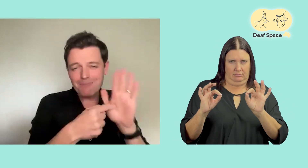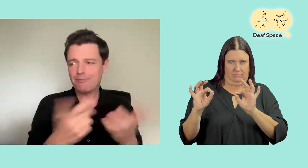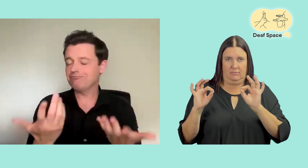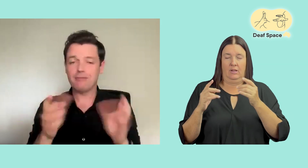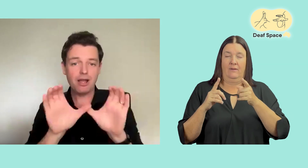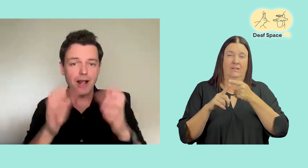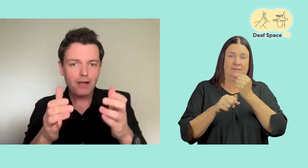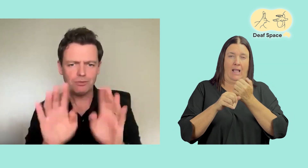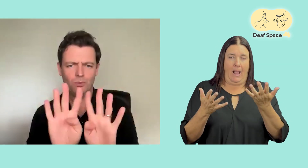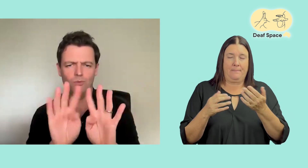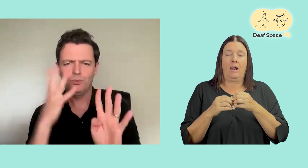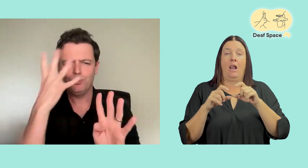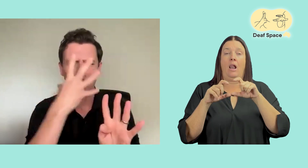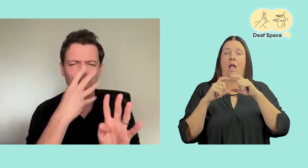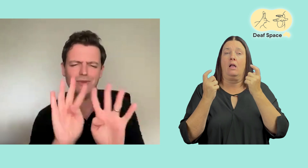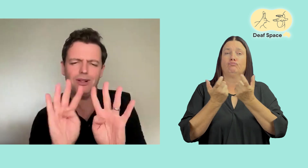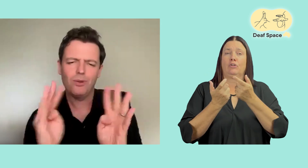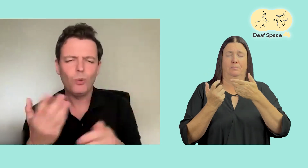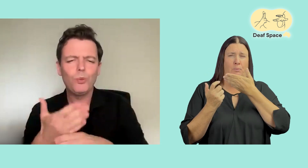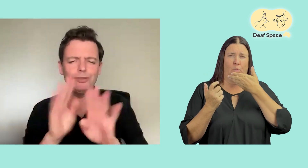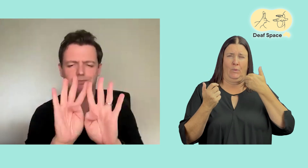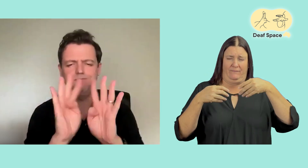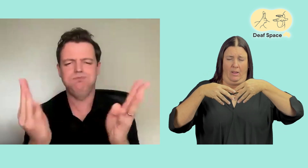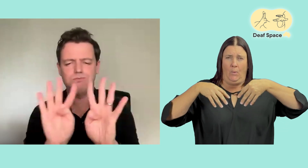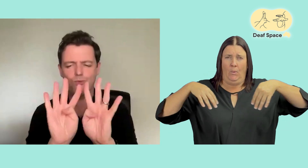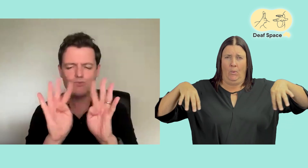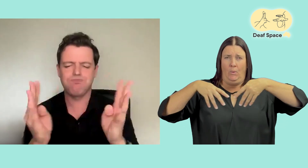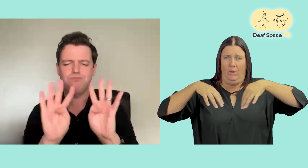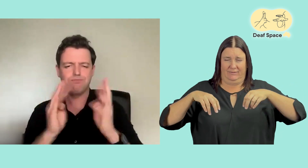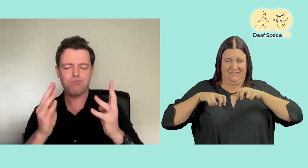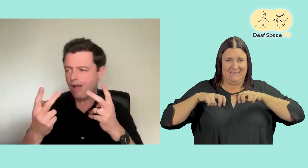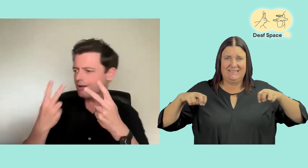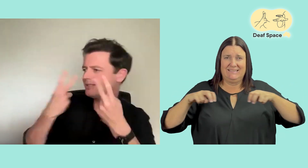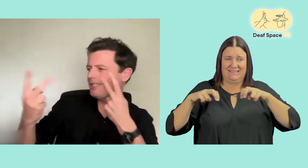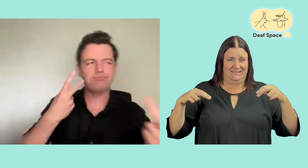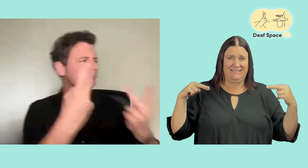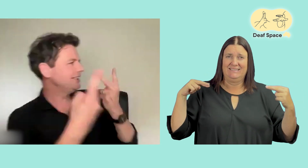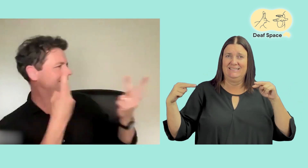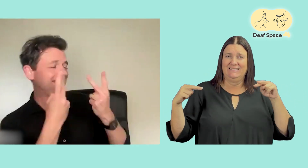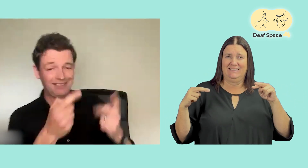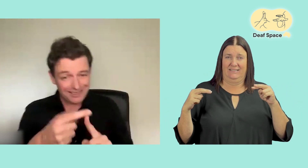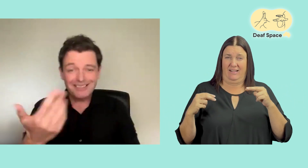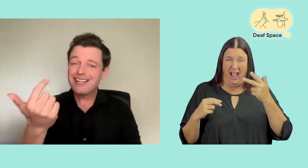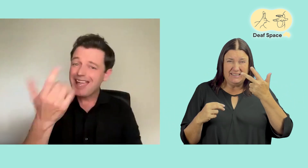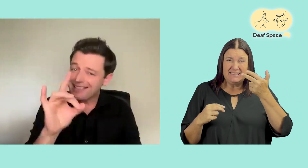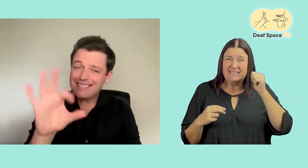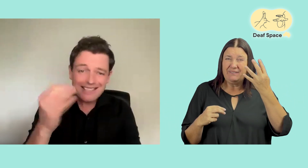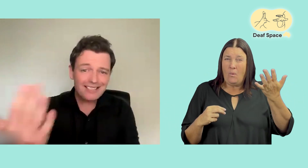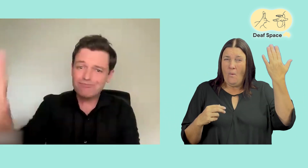An example of this is a beautiful old classroom with wooden, curved, tiered seating to ensure good lines of sight.